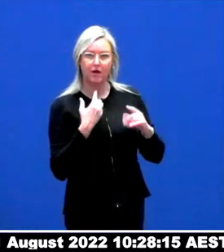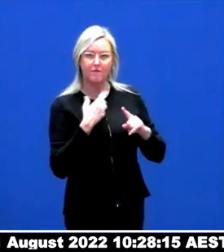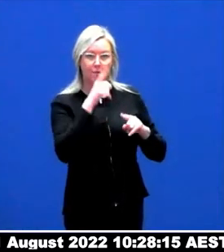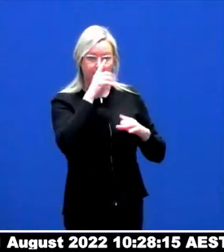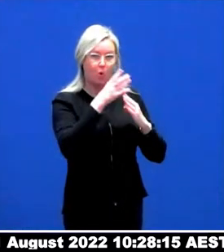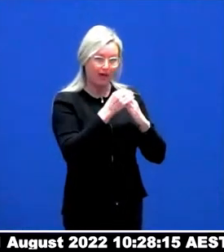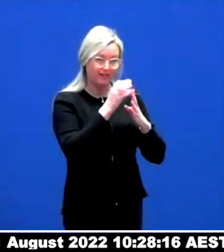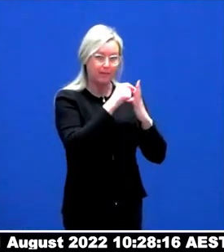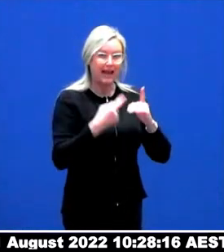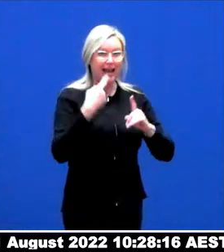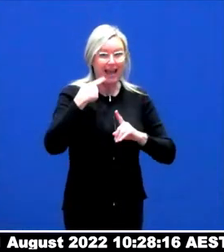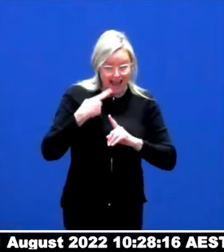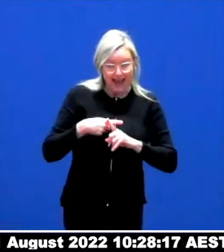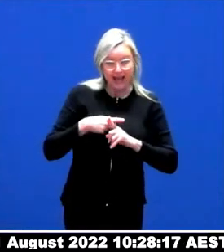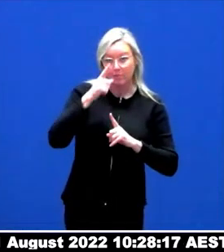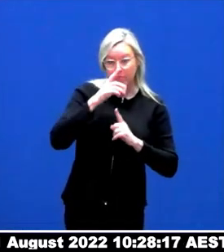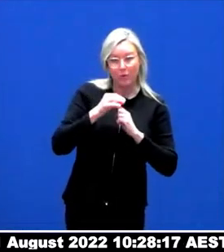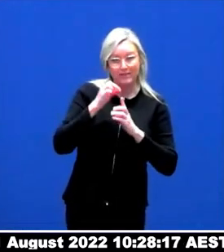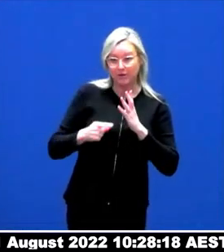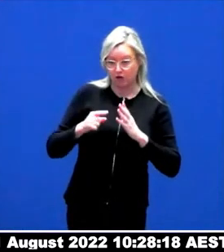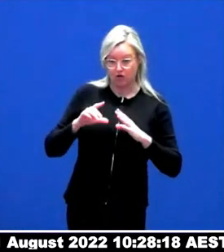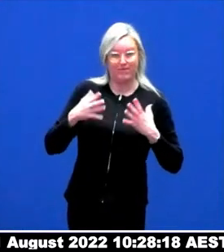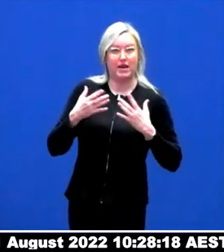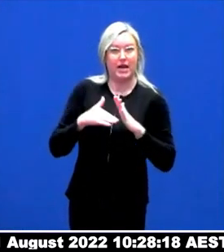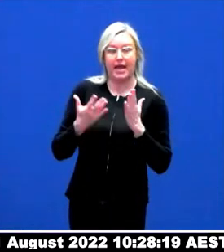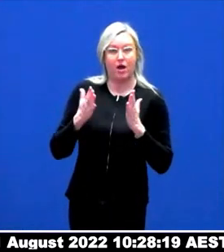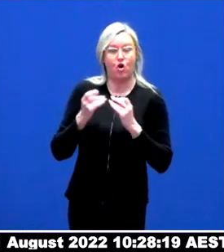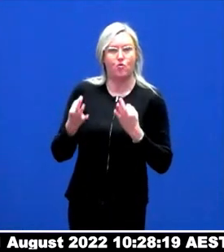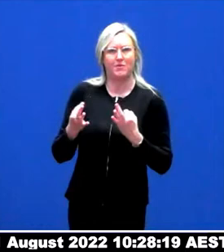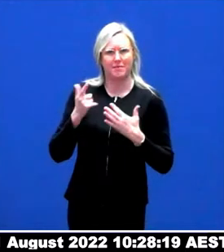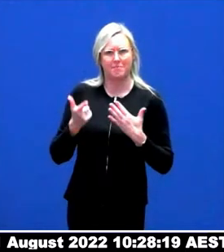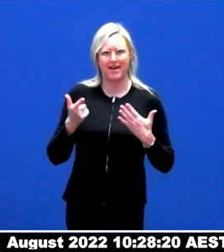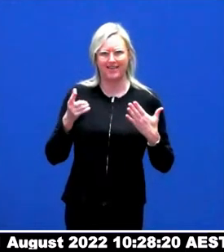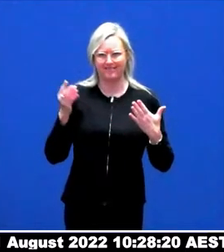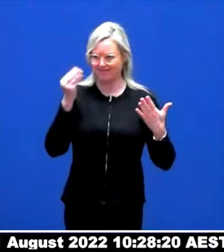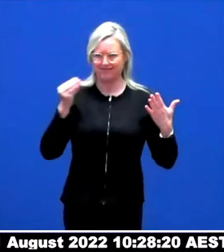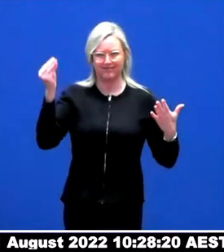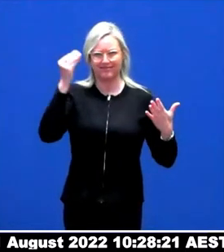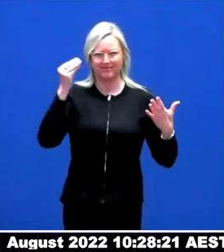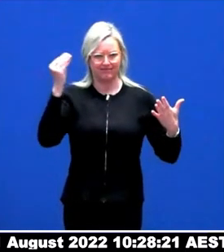disability are homeless, but they haven't made their way into this Agreement, have they? MATTHEW FLAVEL: No, that's correct.